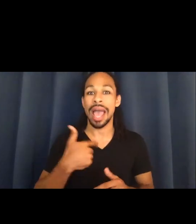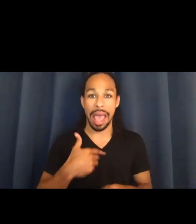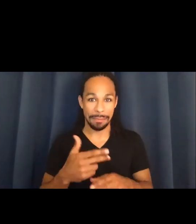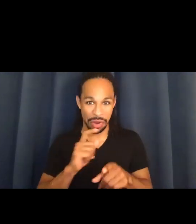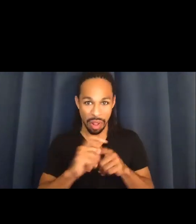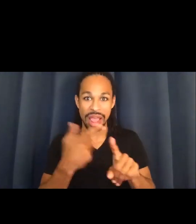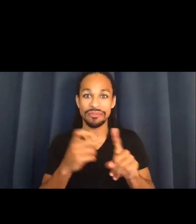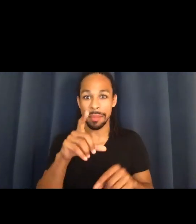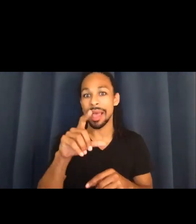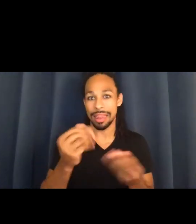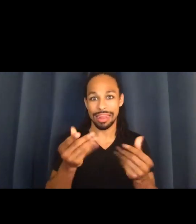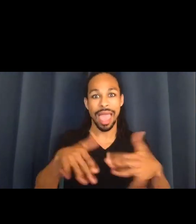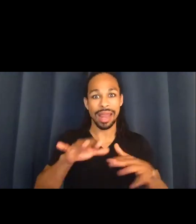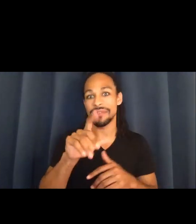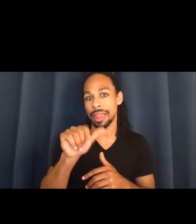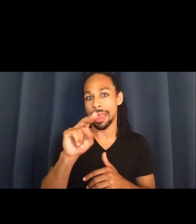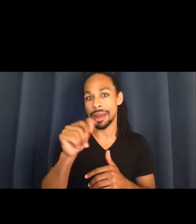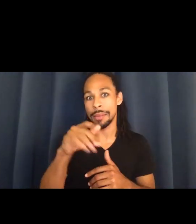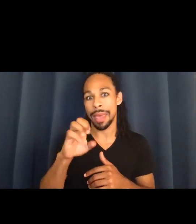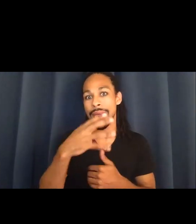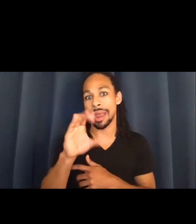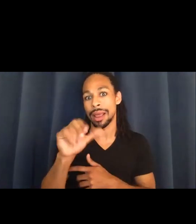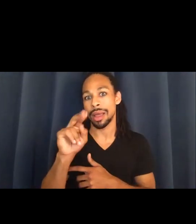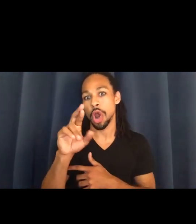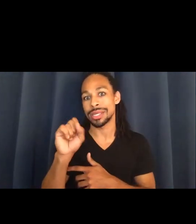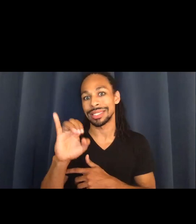land of the Lenape and Canarsie people in what is currently known as